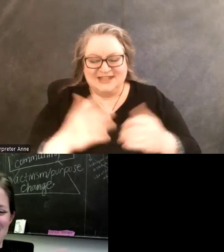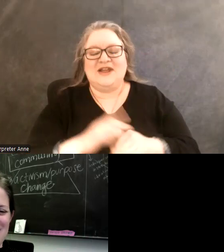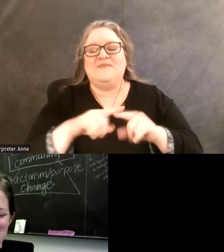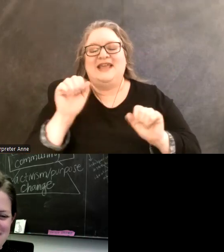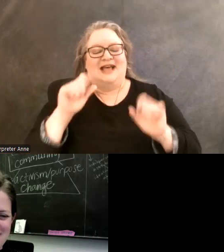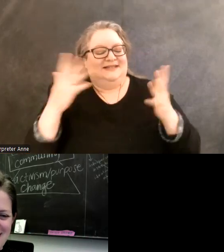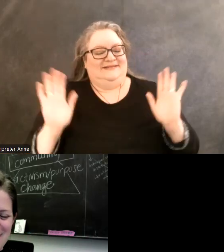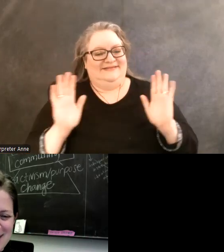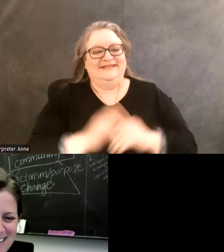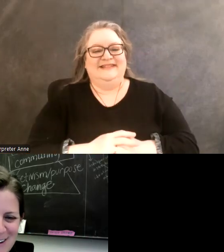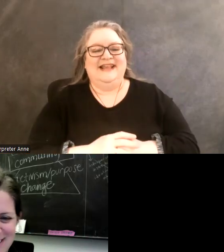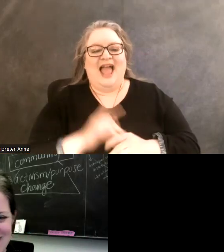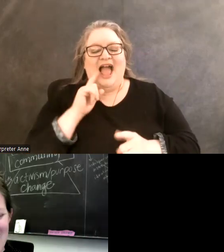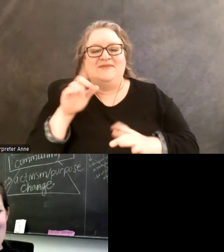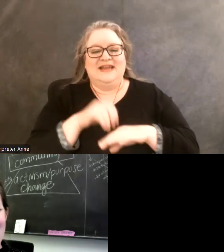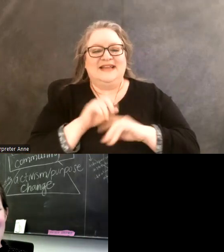so I'm going to send it over to Terri.